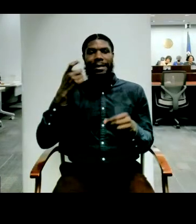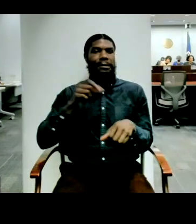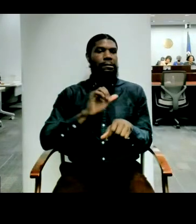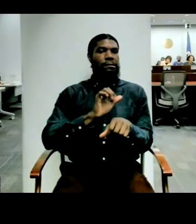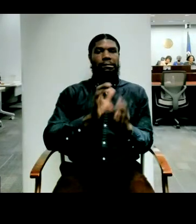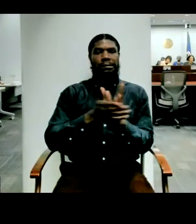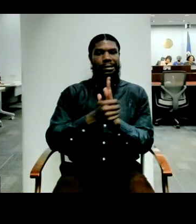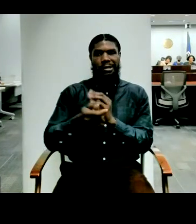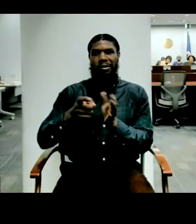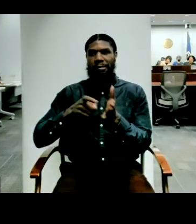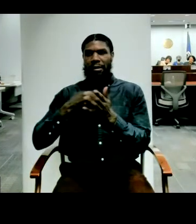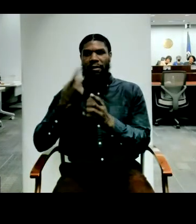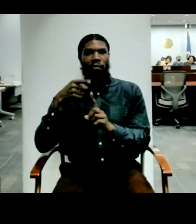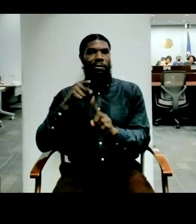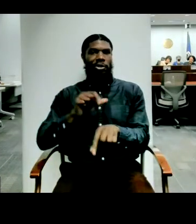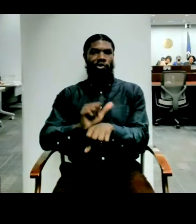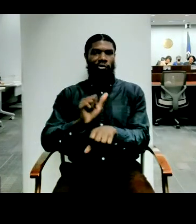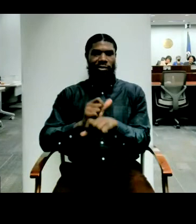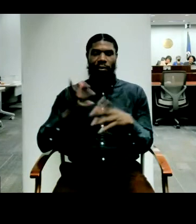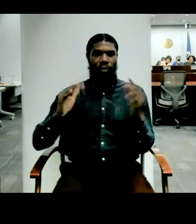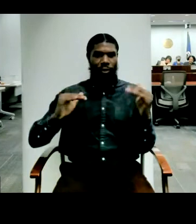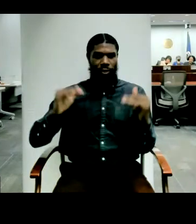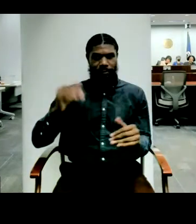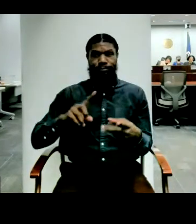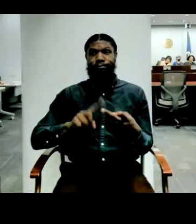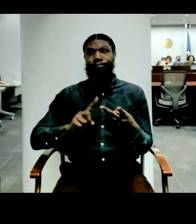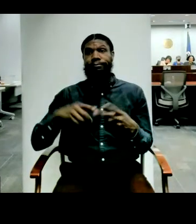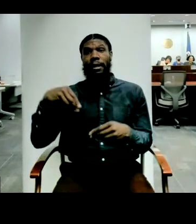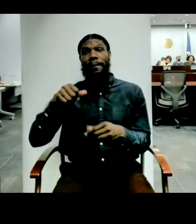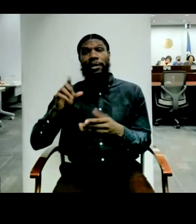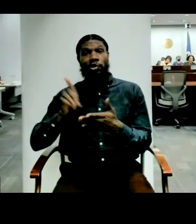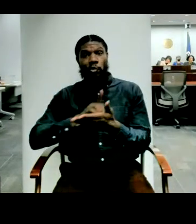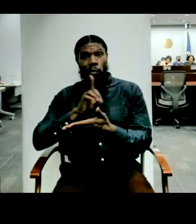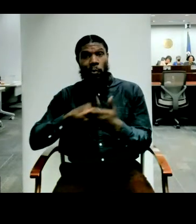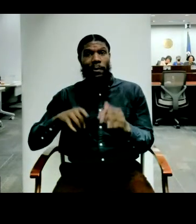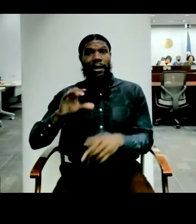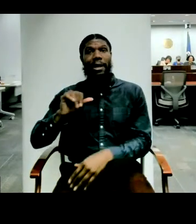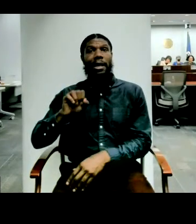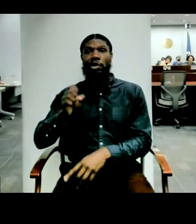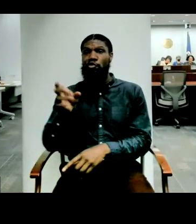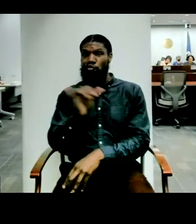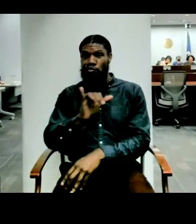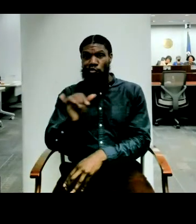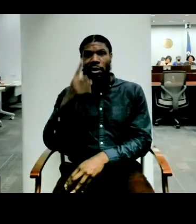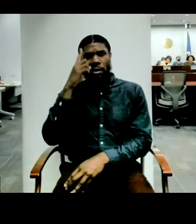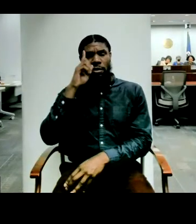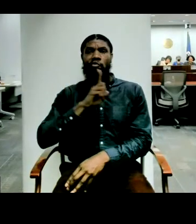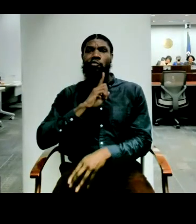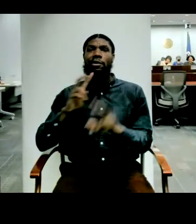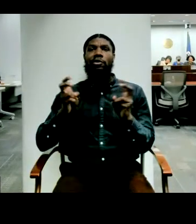Um in pay discrimination cases too I think there are real issues with comparator standards and